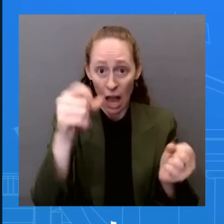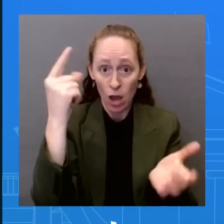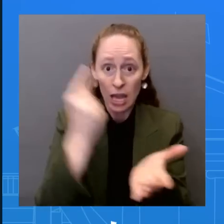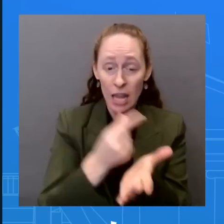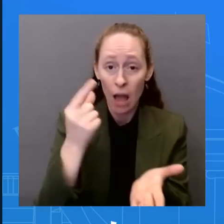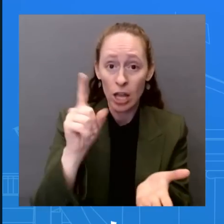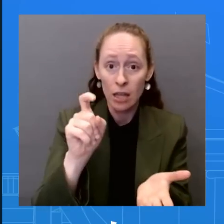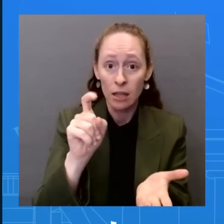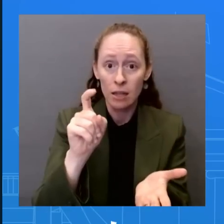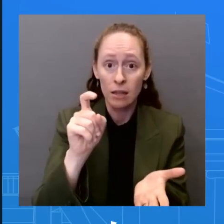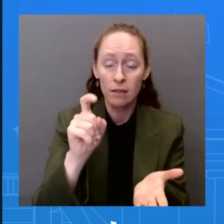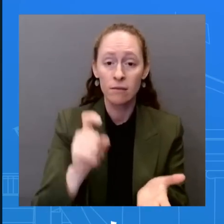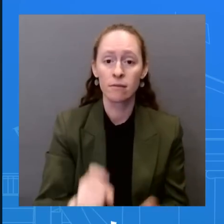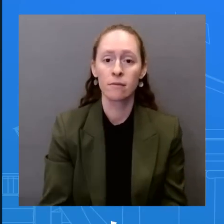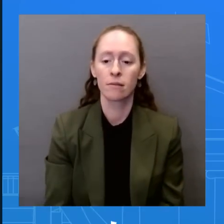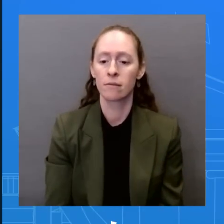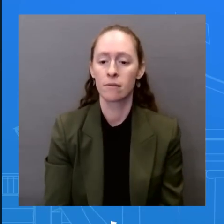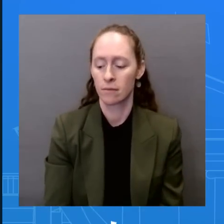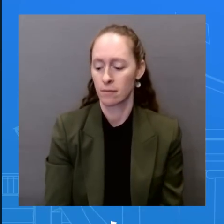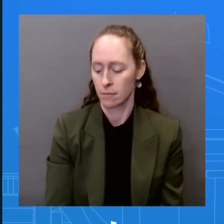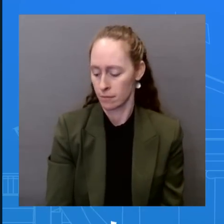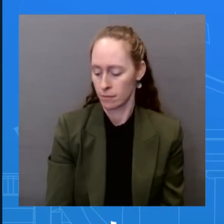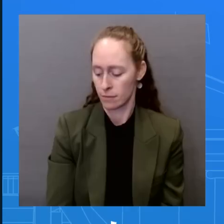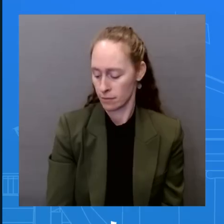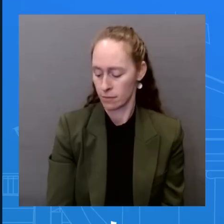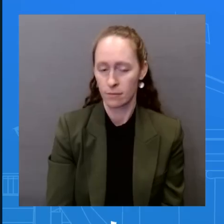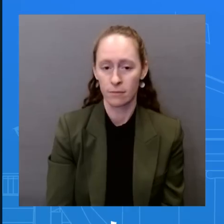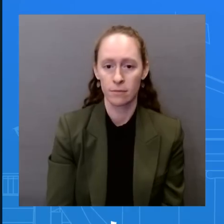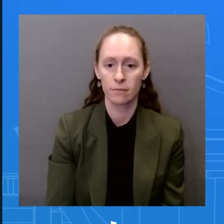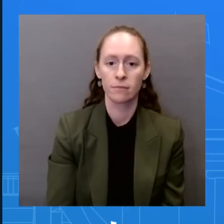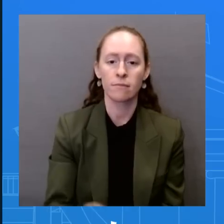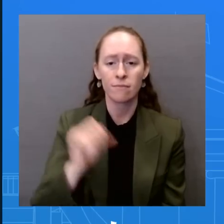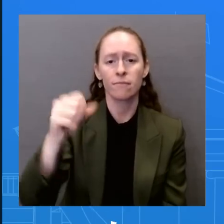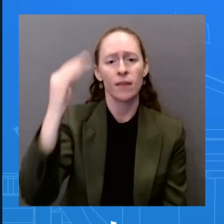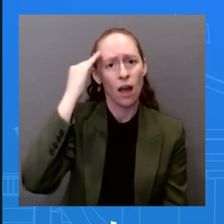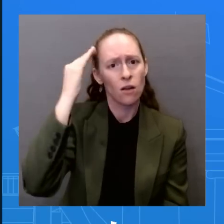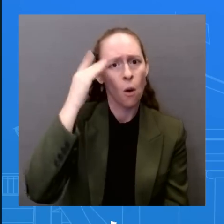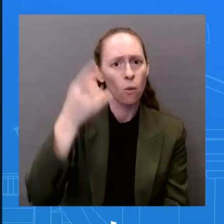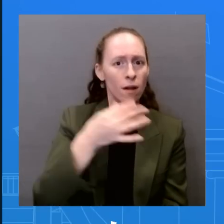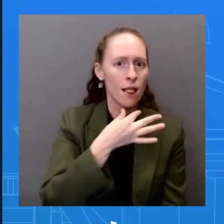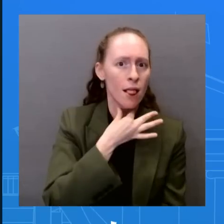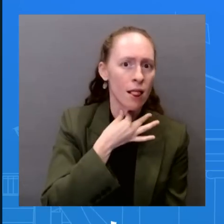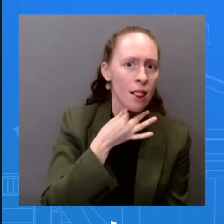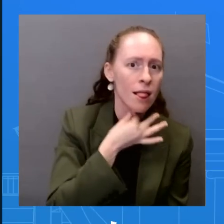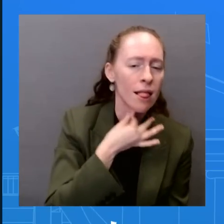that is a more broader question -- The Press: It is. Ms. Jean-Pierre: -- but I --